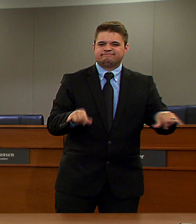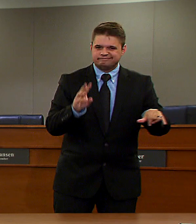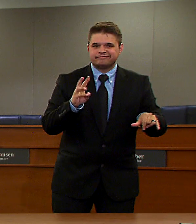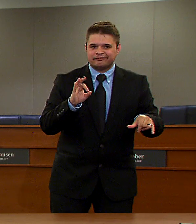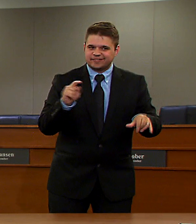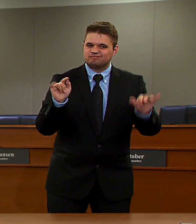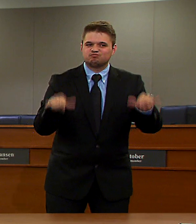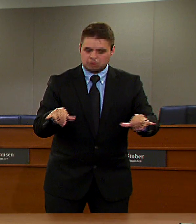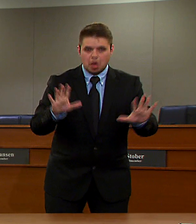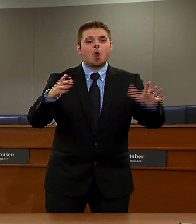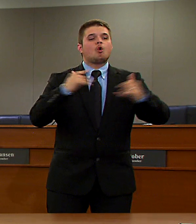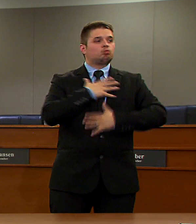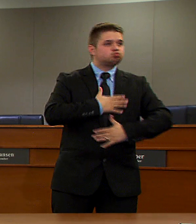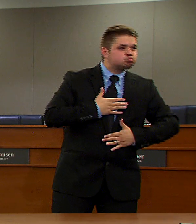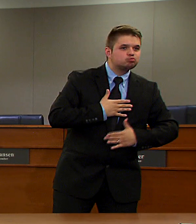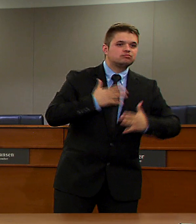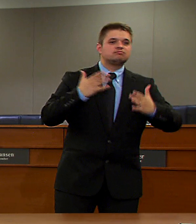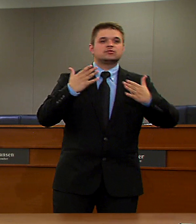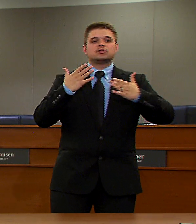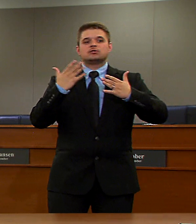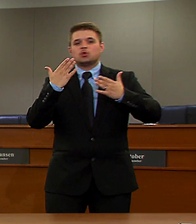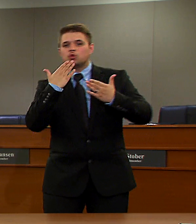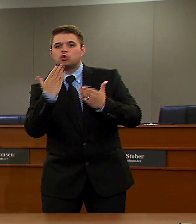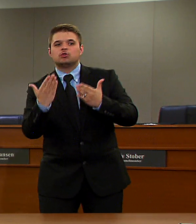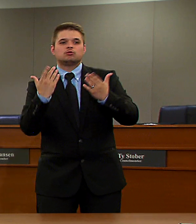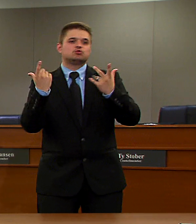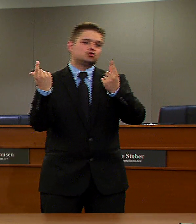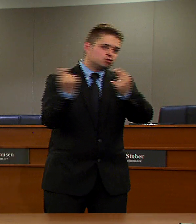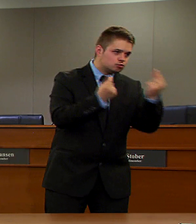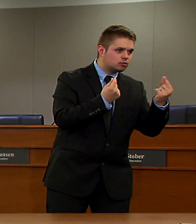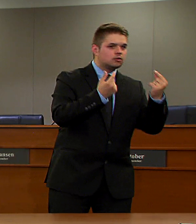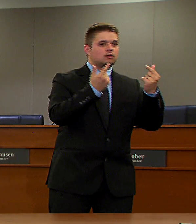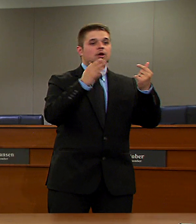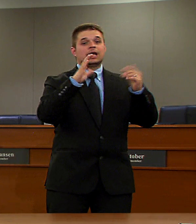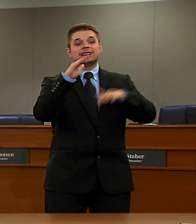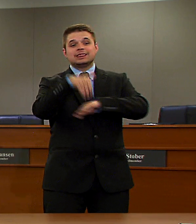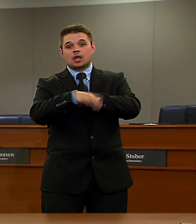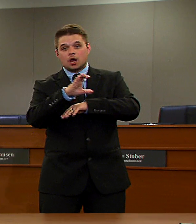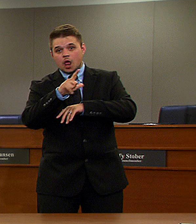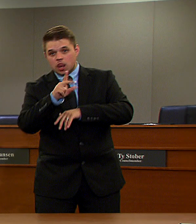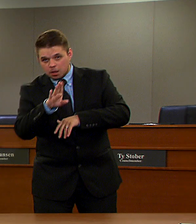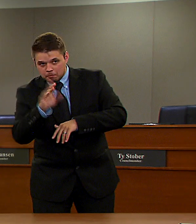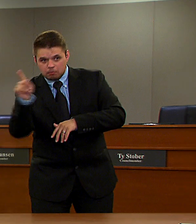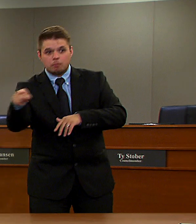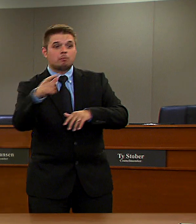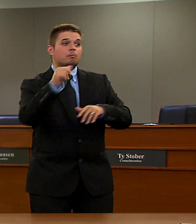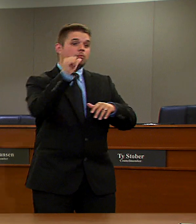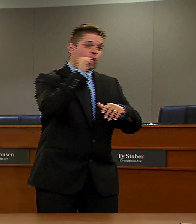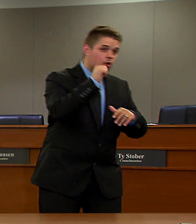resume. Nightclubs, concerts and large sporting events, July 13.